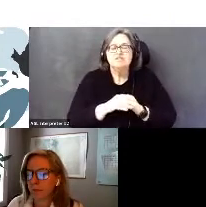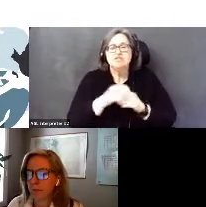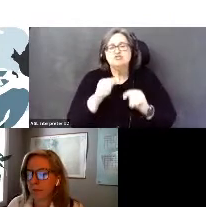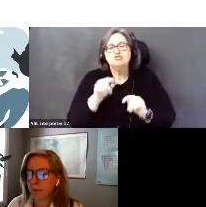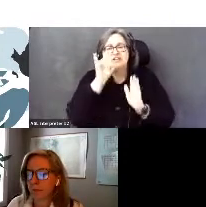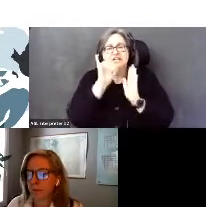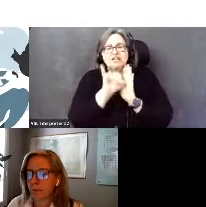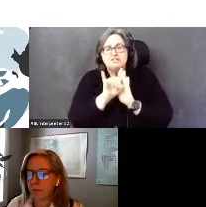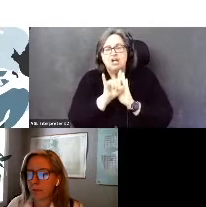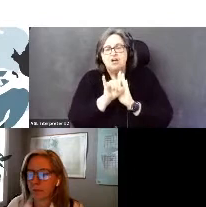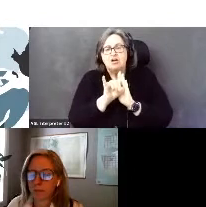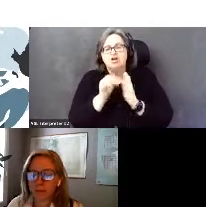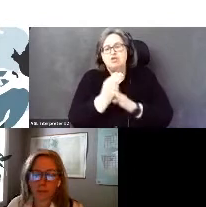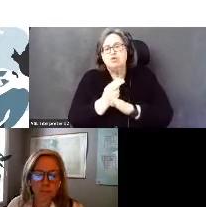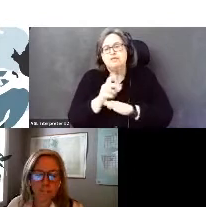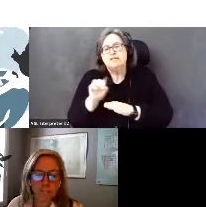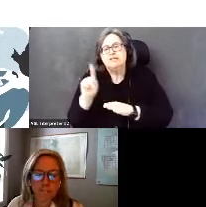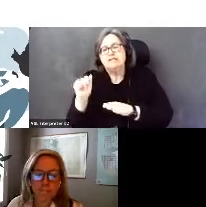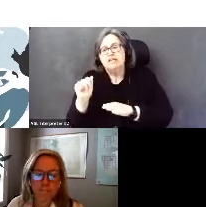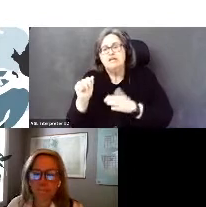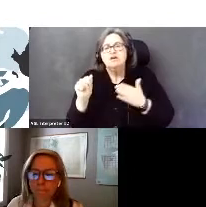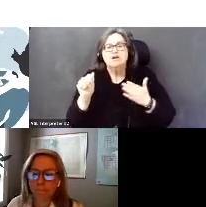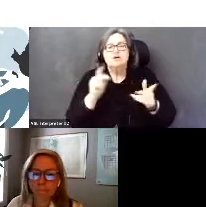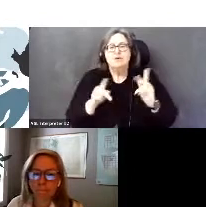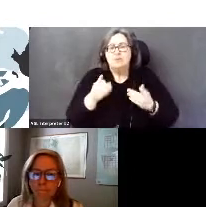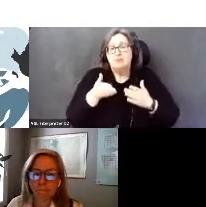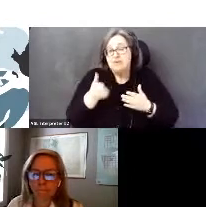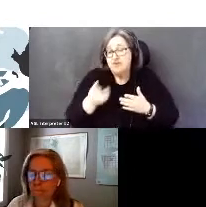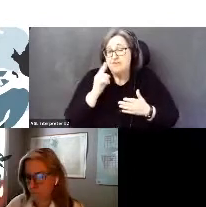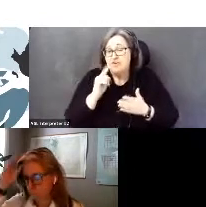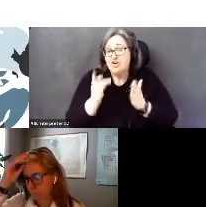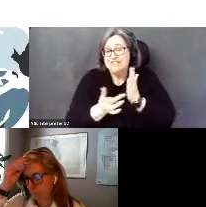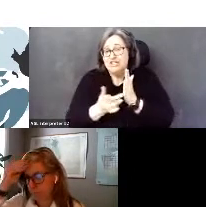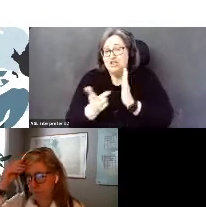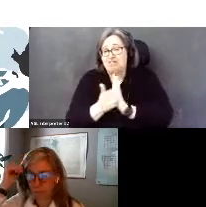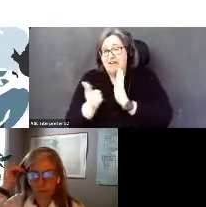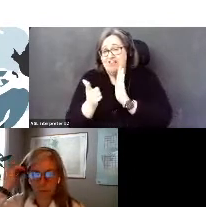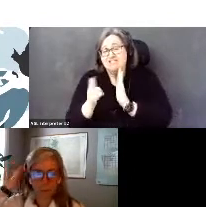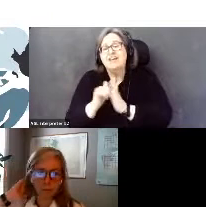by data folks who might be there because of technical violations. That's often the big